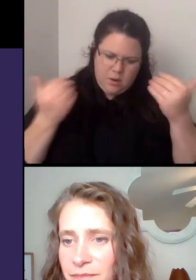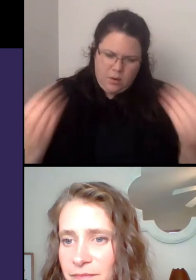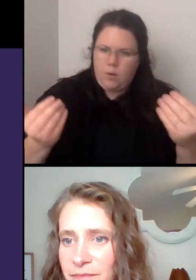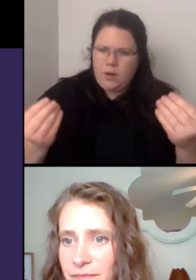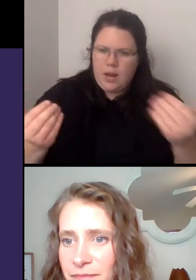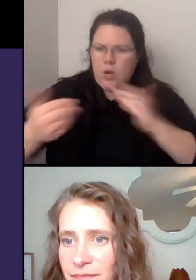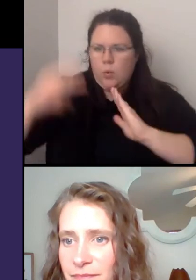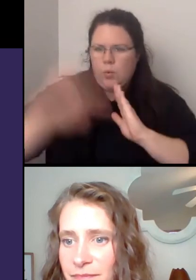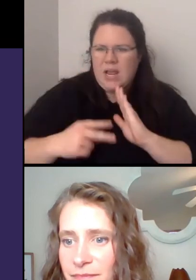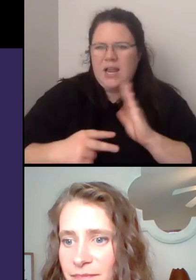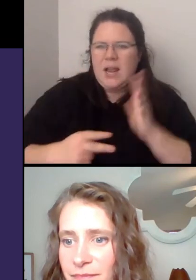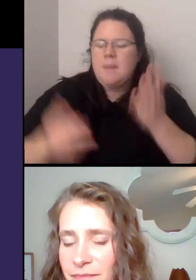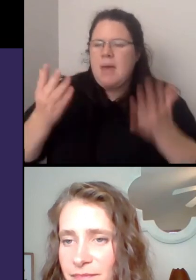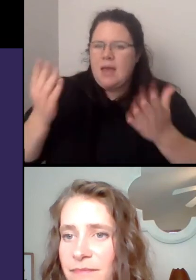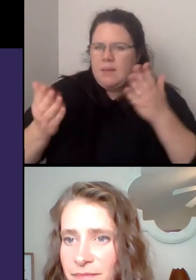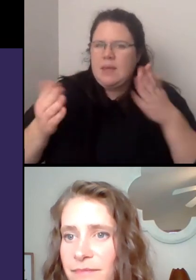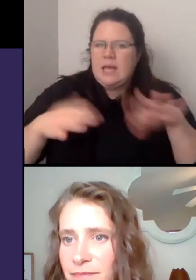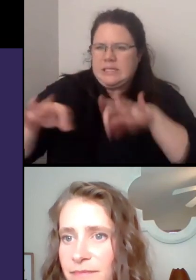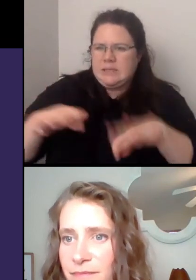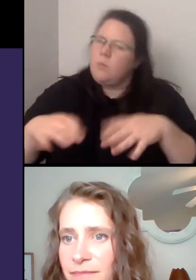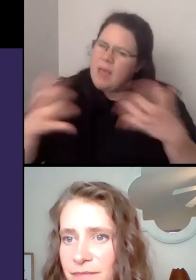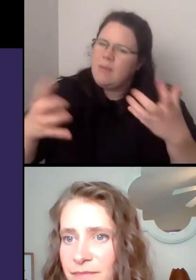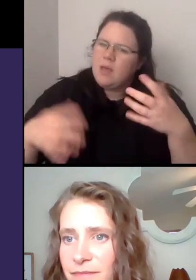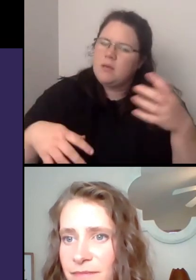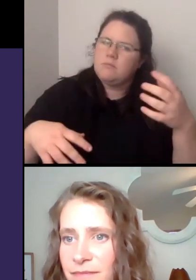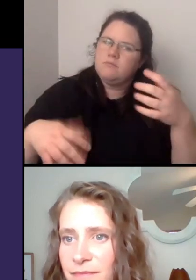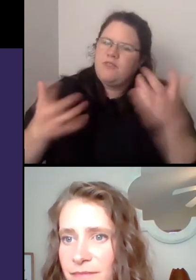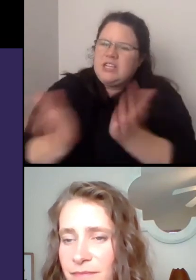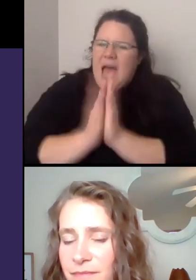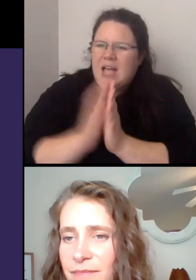It's a little bit piggy-backing on what you just explained but goes further in terms of questions.